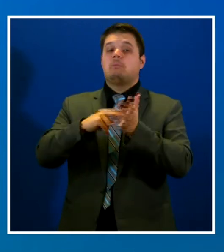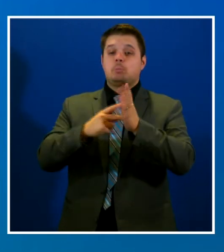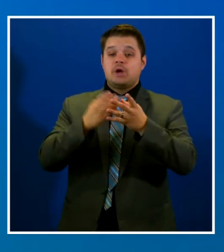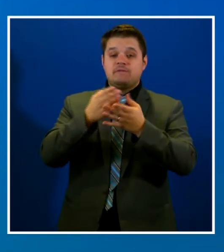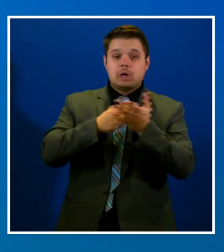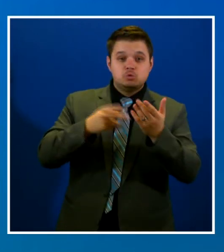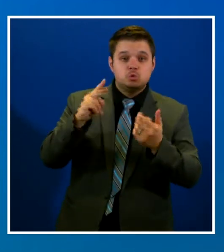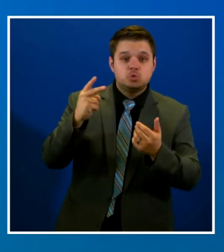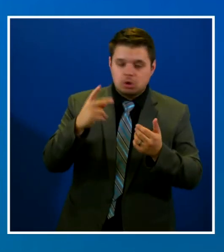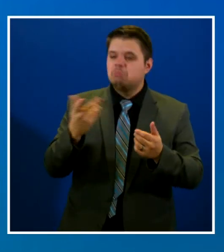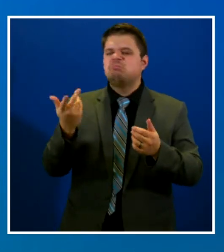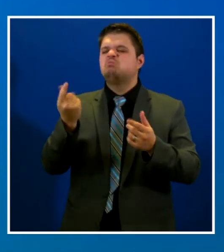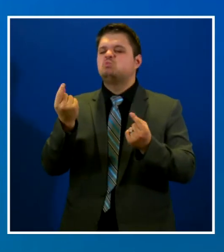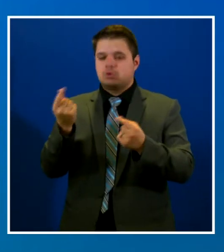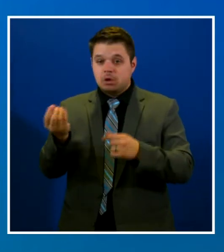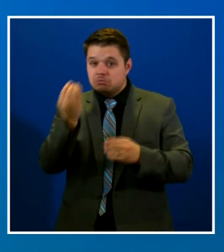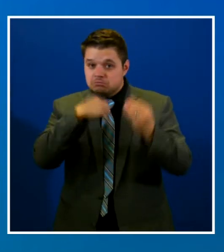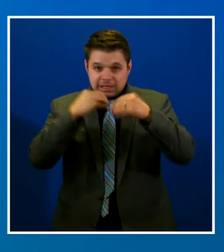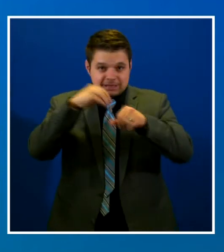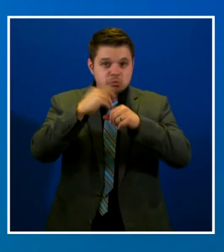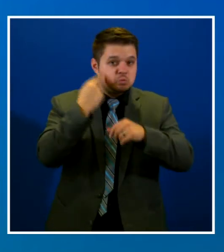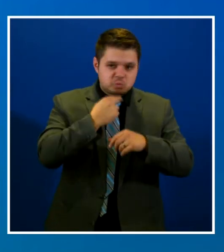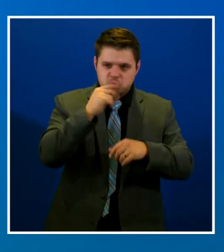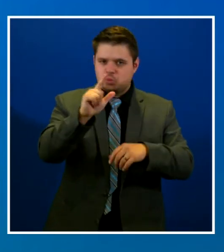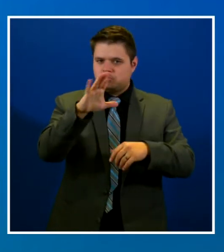gatherings are limited to 15 people on up from two